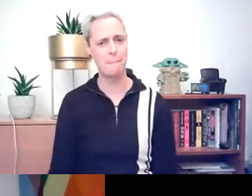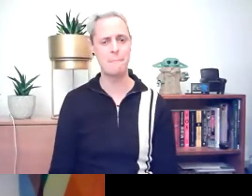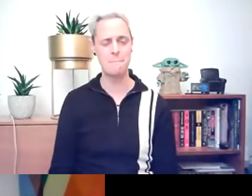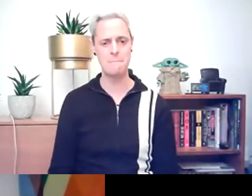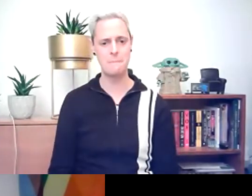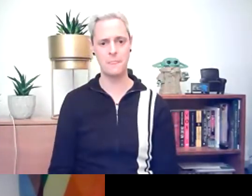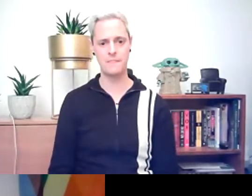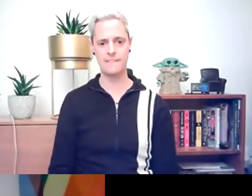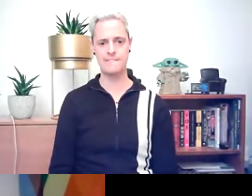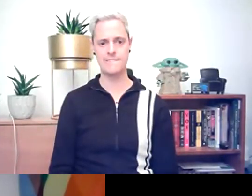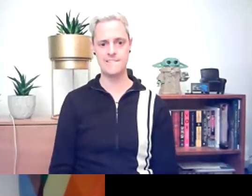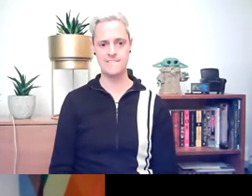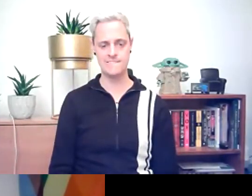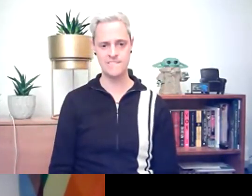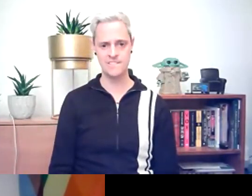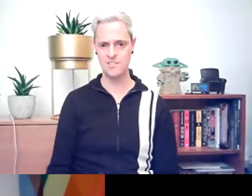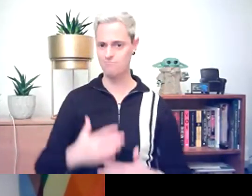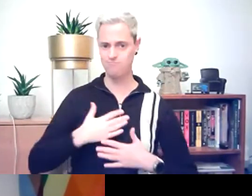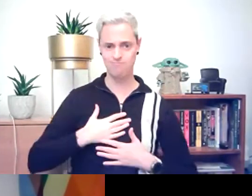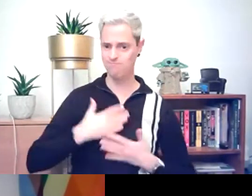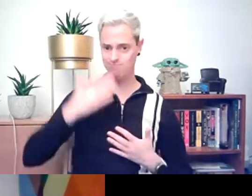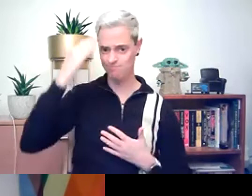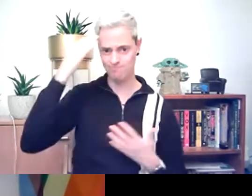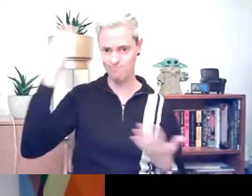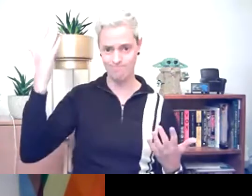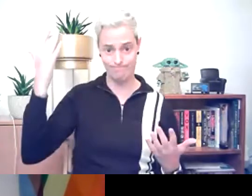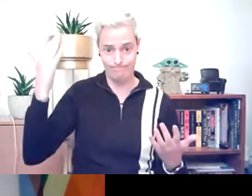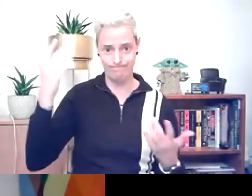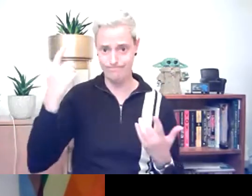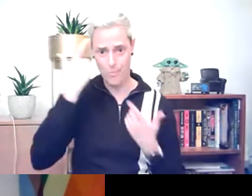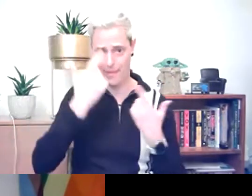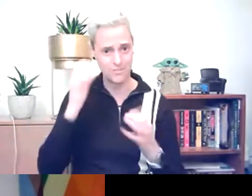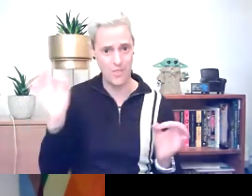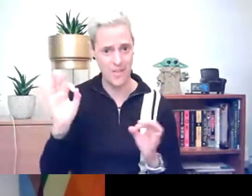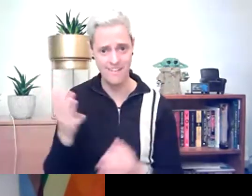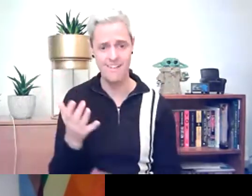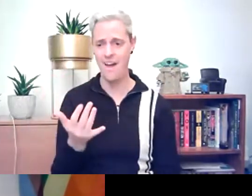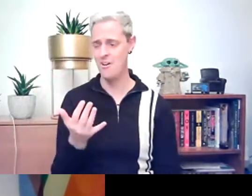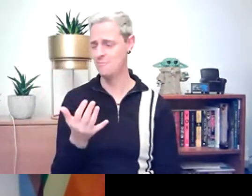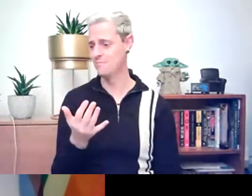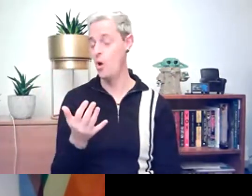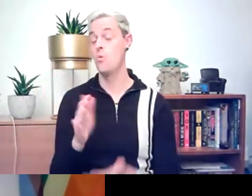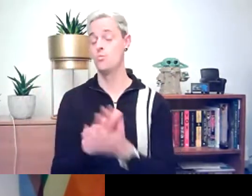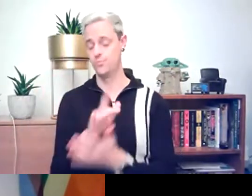18:42:24 I don't think so I guess just, yeah, you know, I'm just, Oh, no, my primary piece